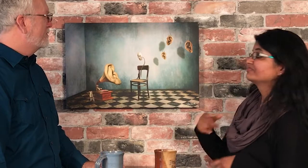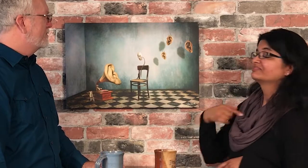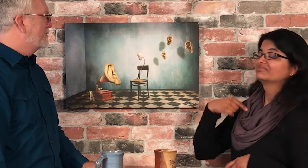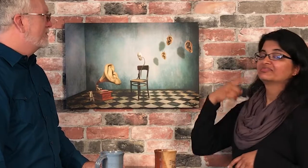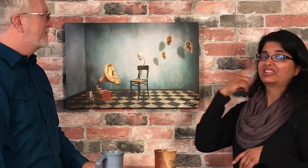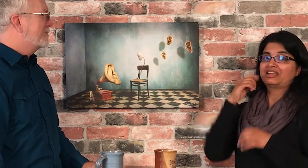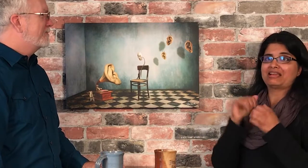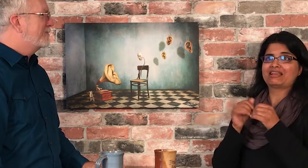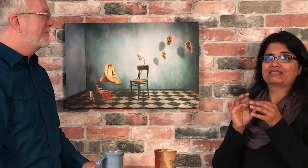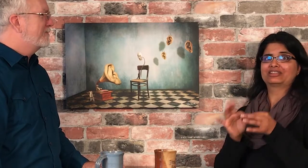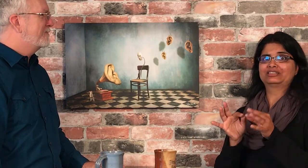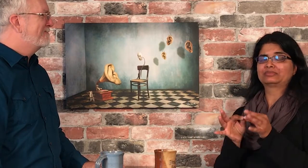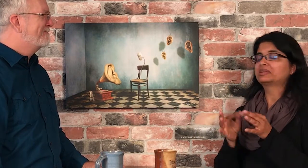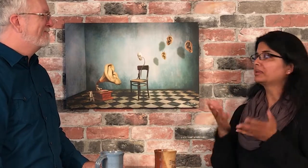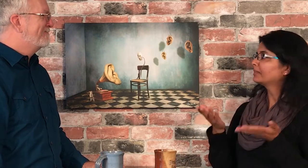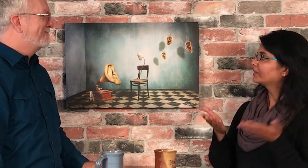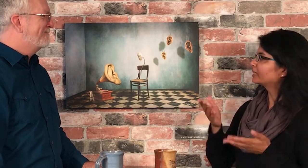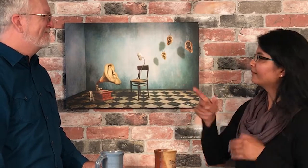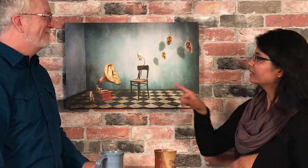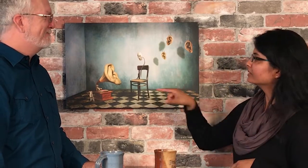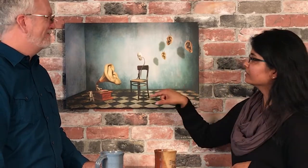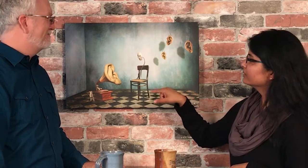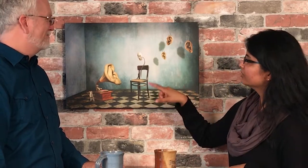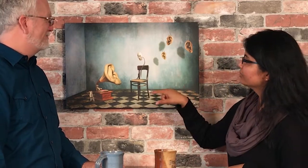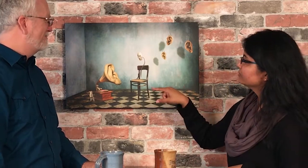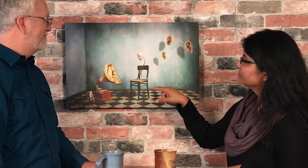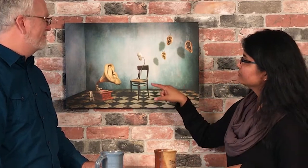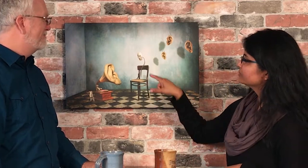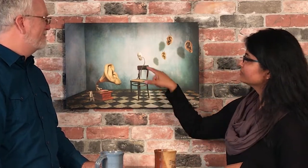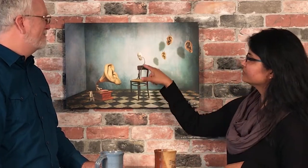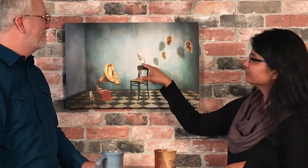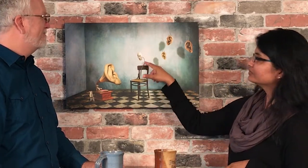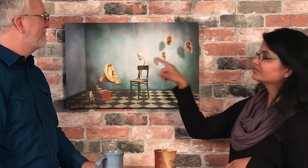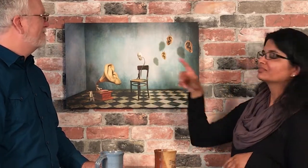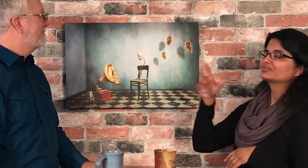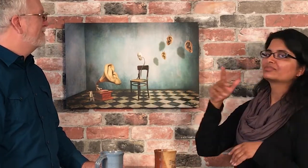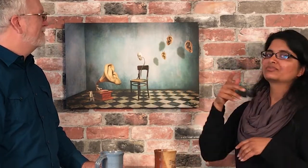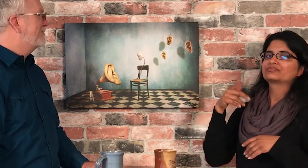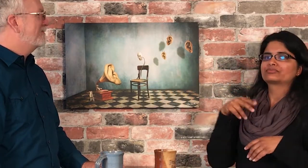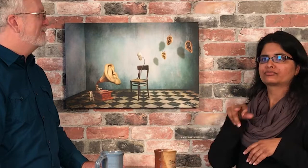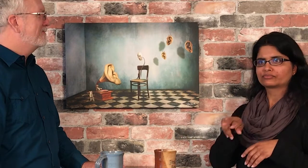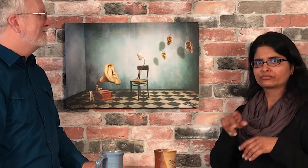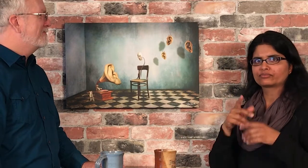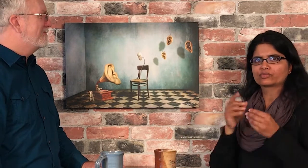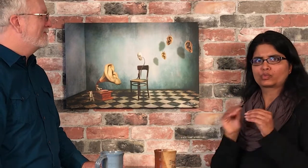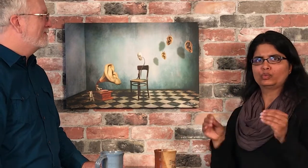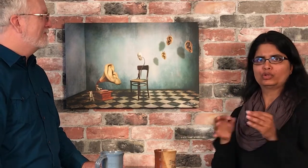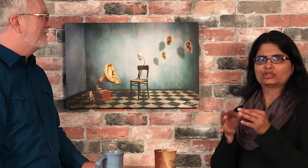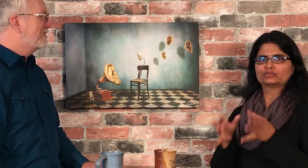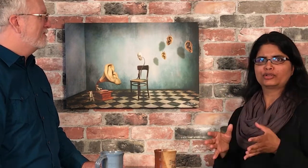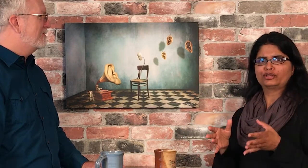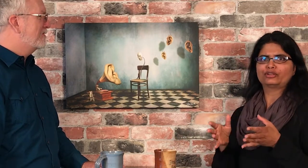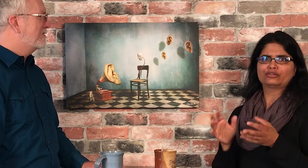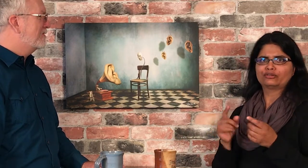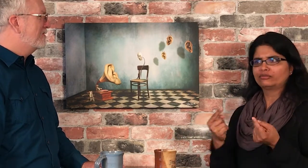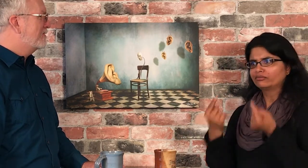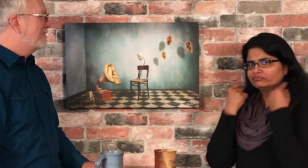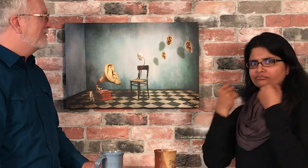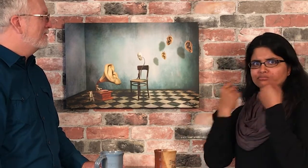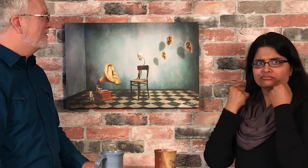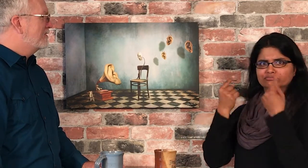Fatima: I think how to interpret this is there is no interpreter so things are just going by their head.